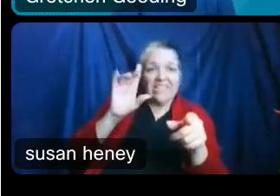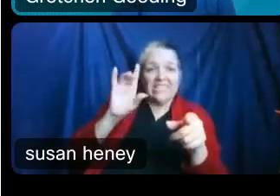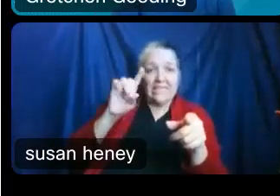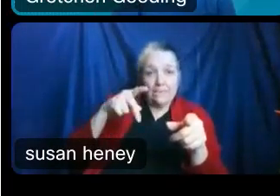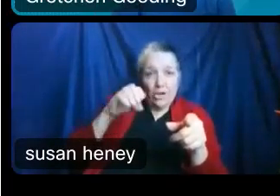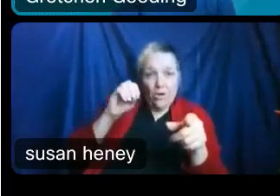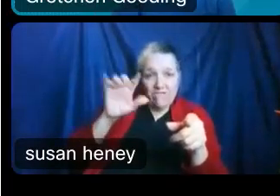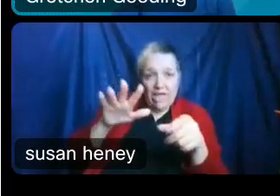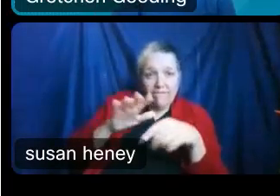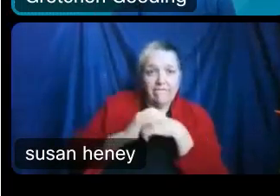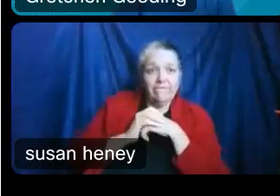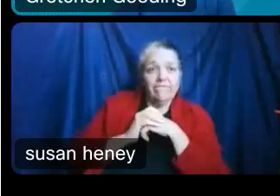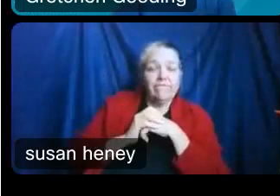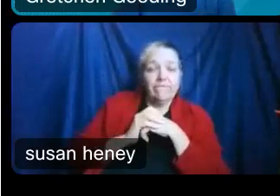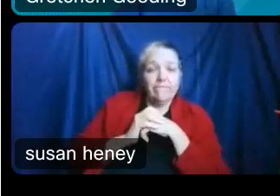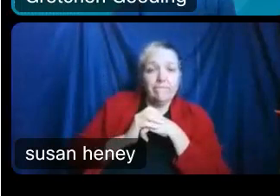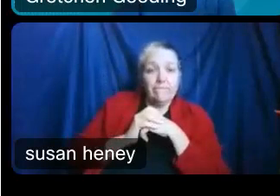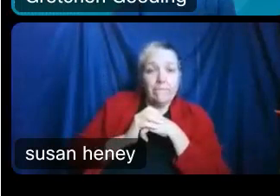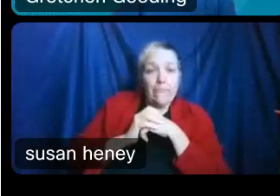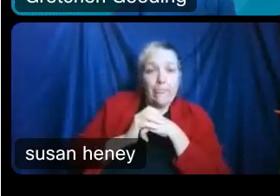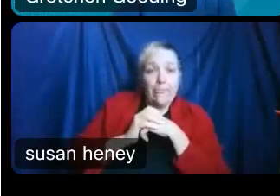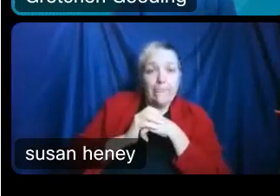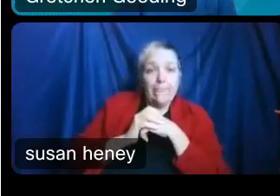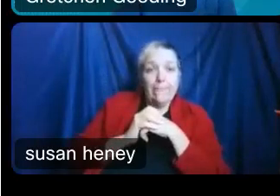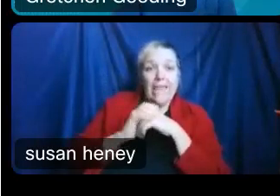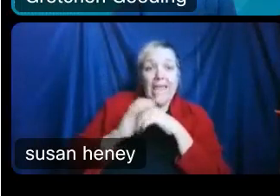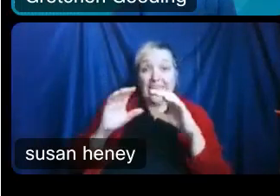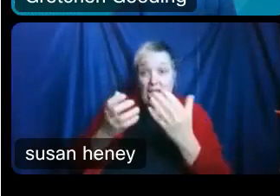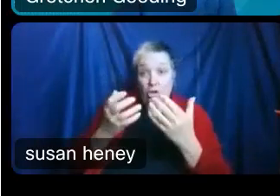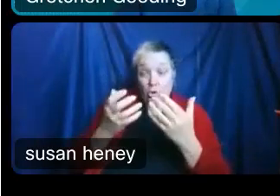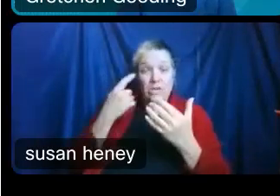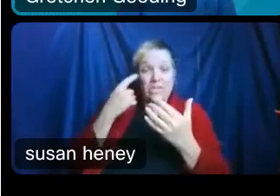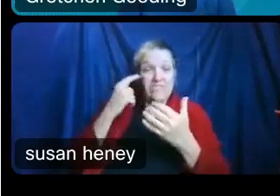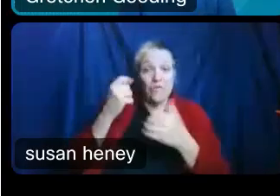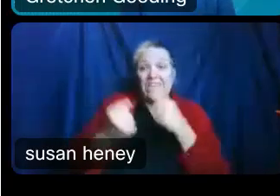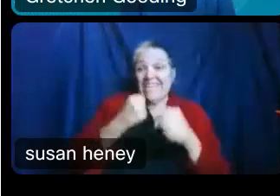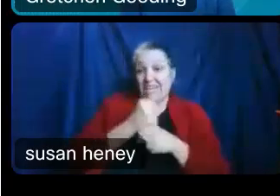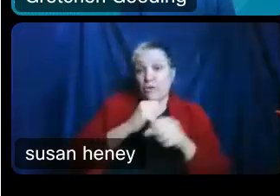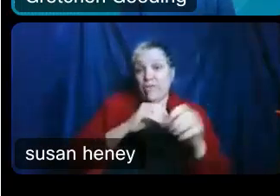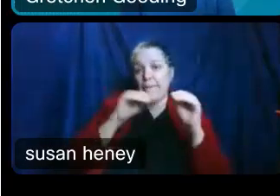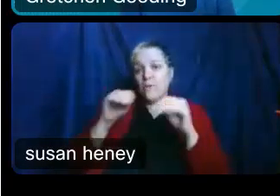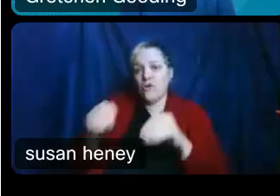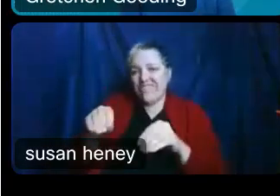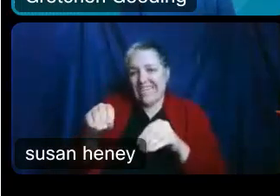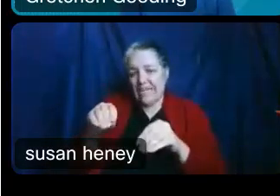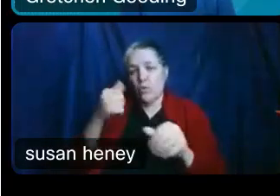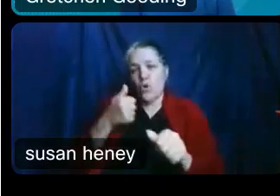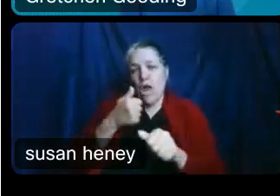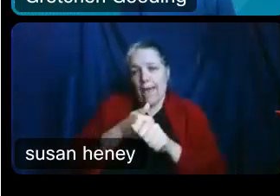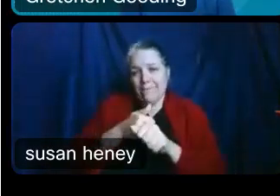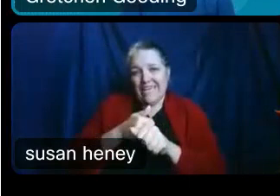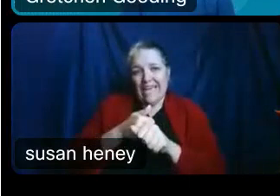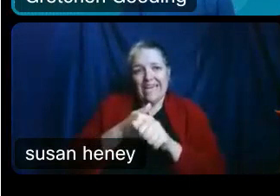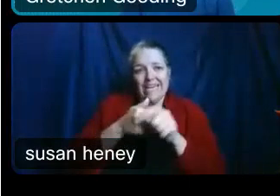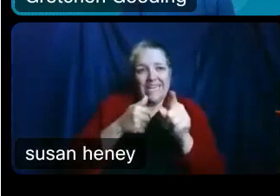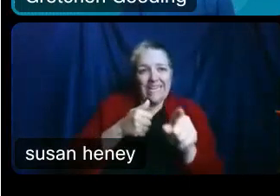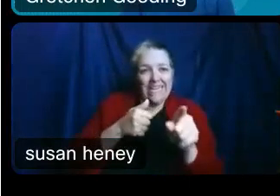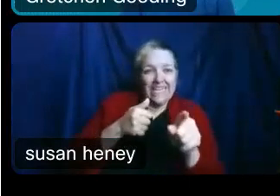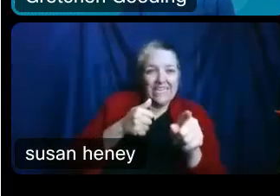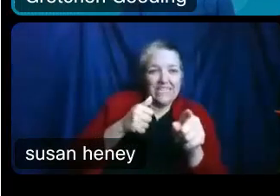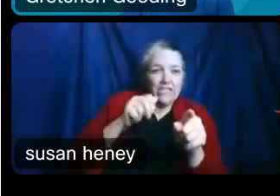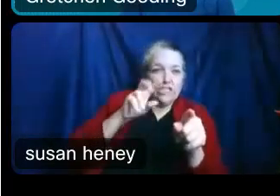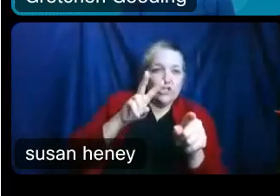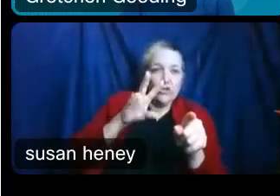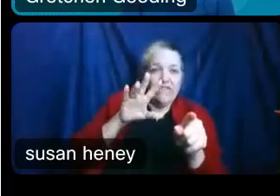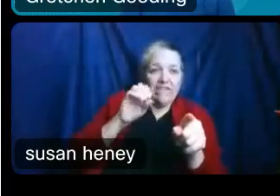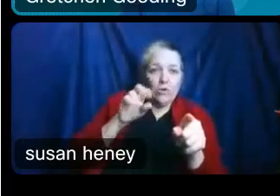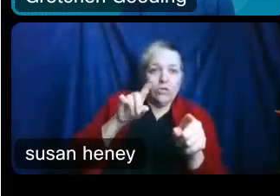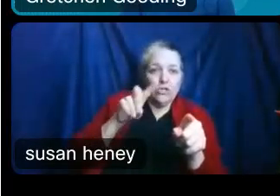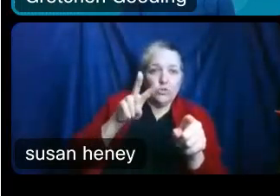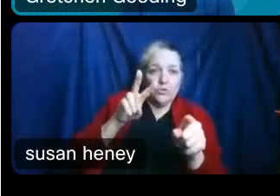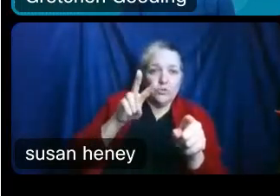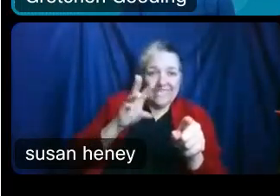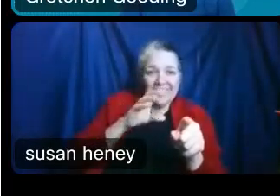Categories for a year moved in were updated and B25026 and S2502 to better capture recent